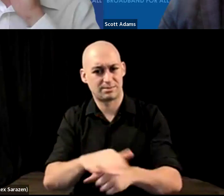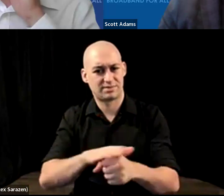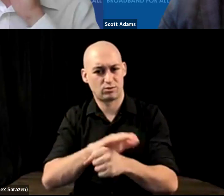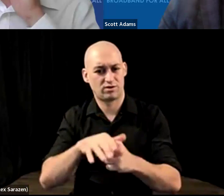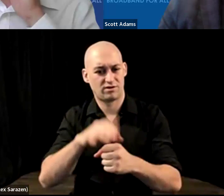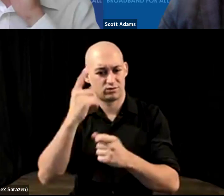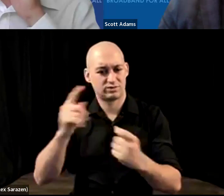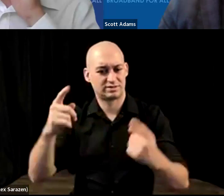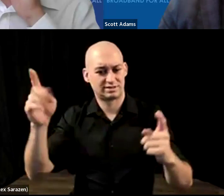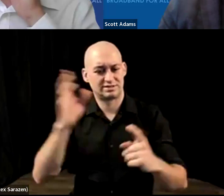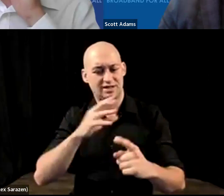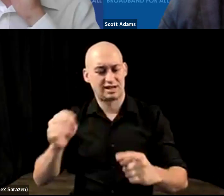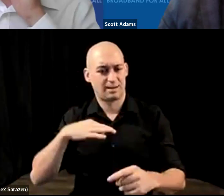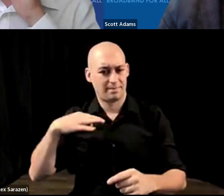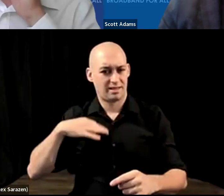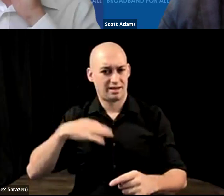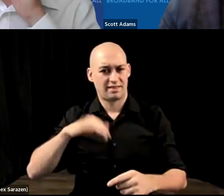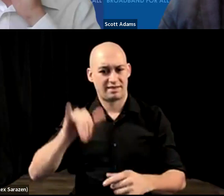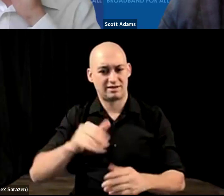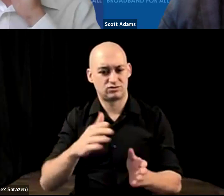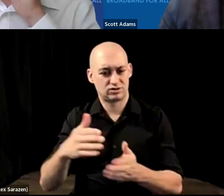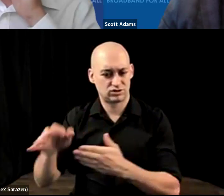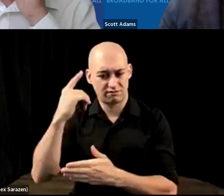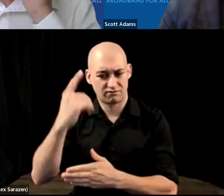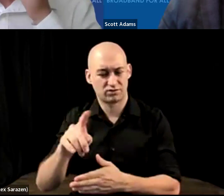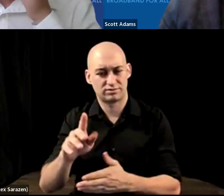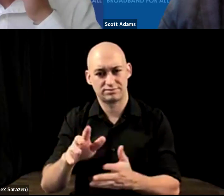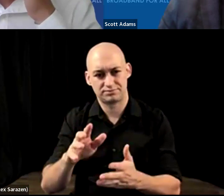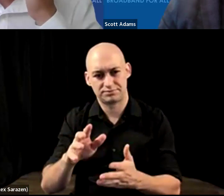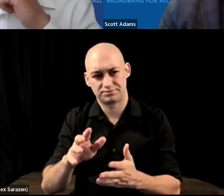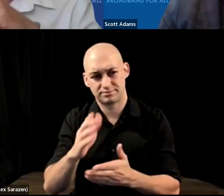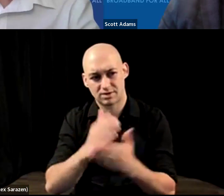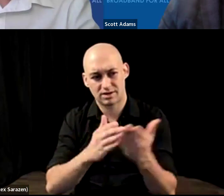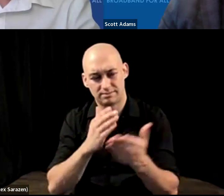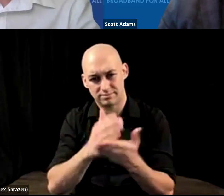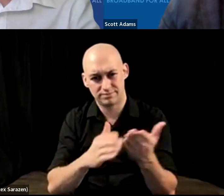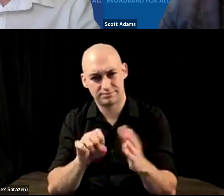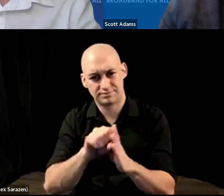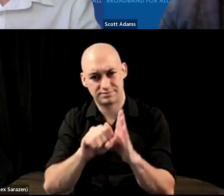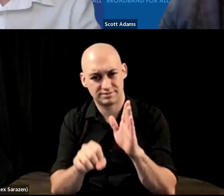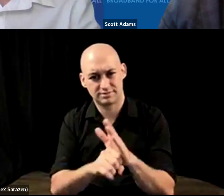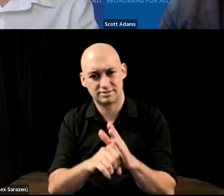also applying that strategy perhaps as part of the state Digital Equity Capacity Grant